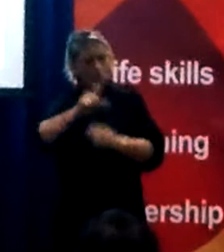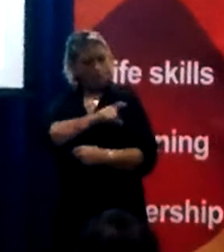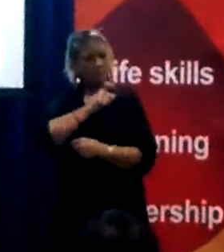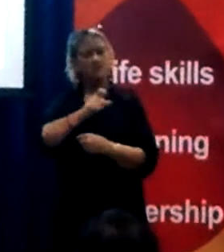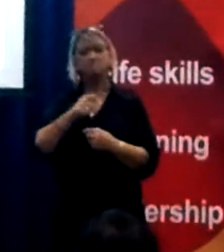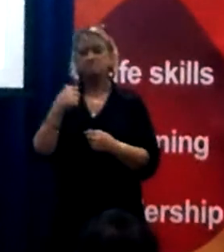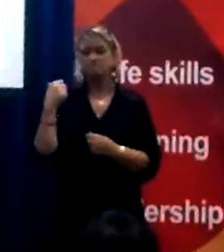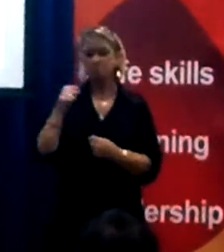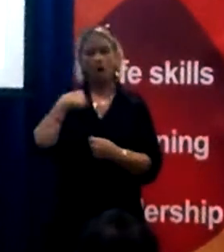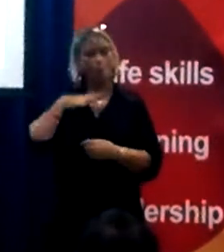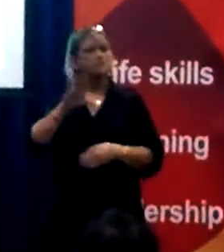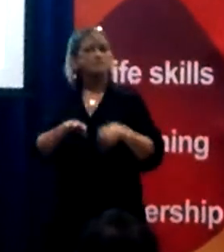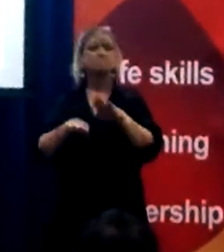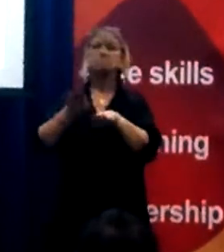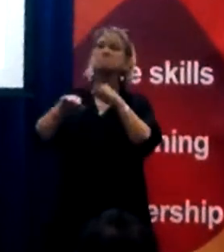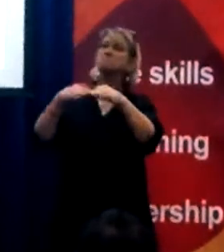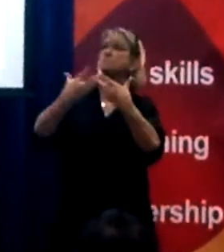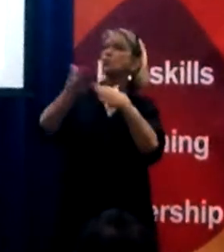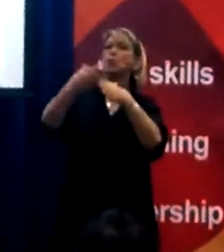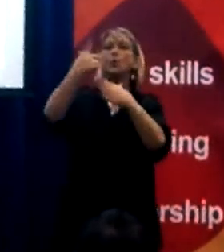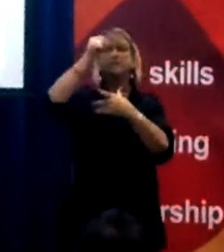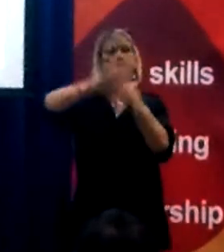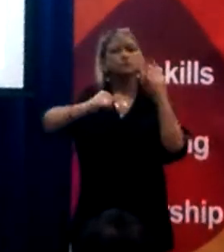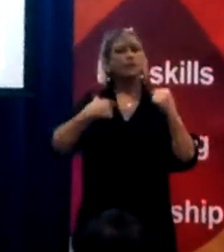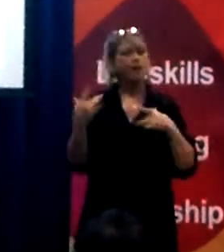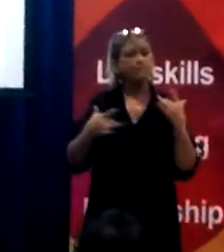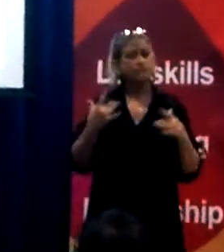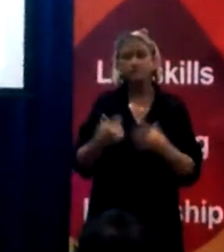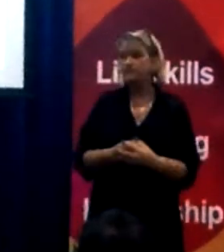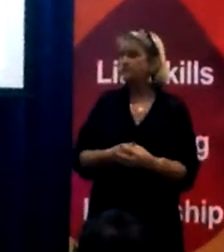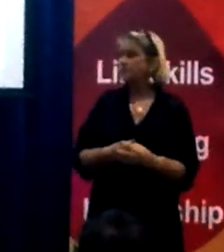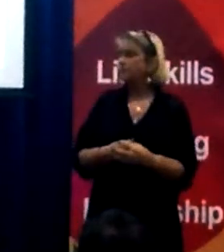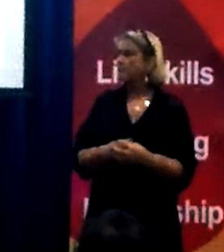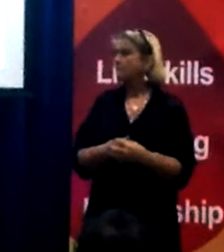which lead to some great friends and a host of new experiences.